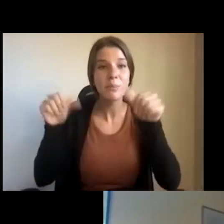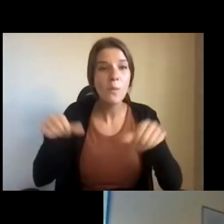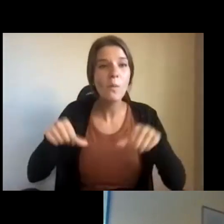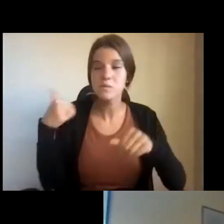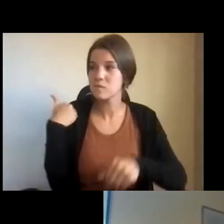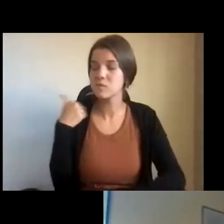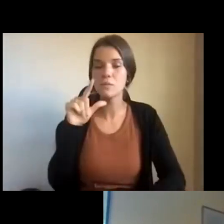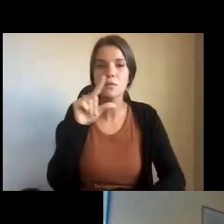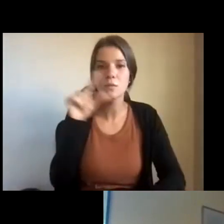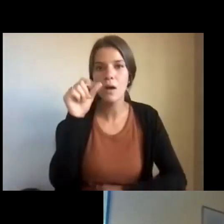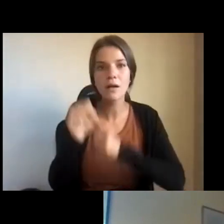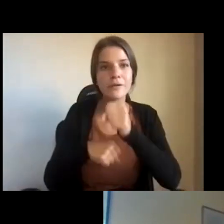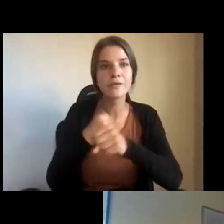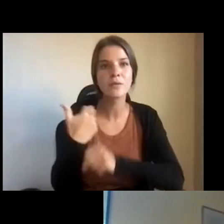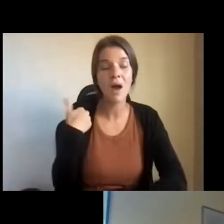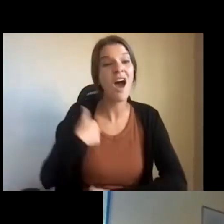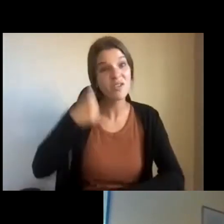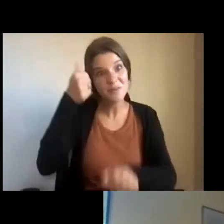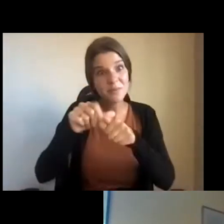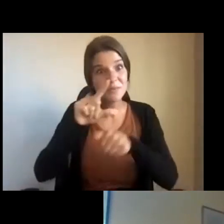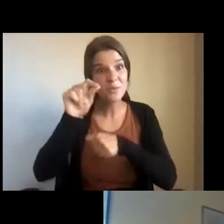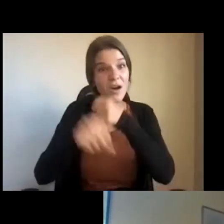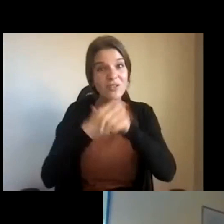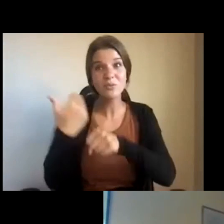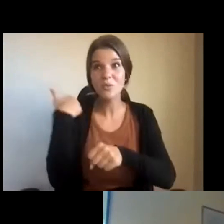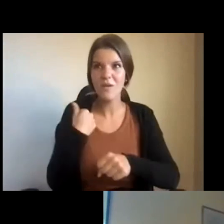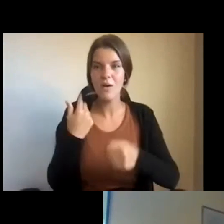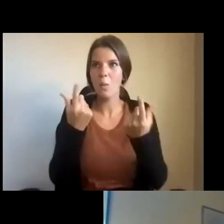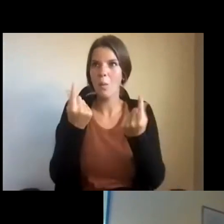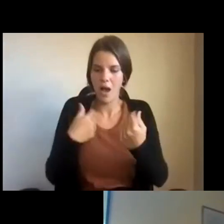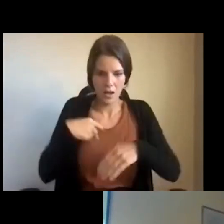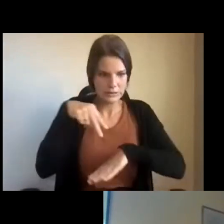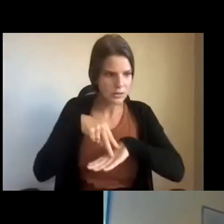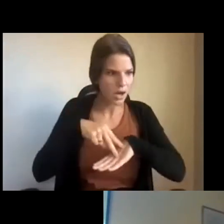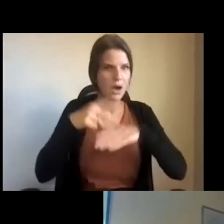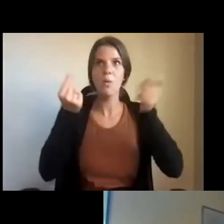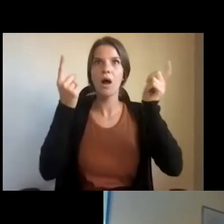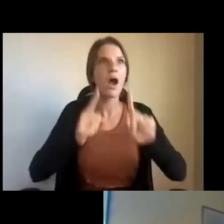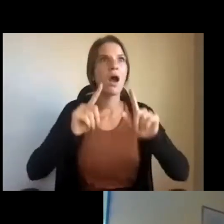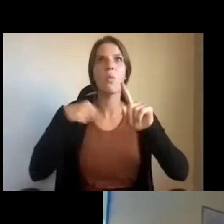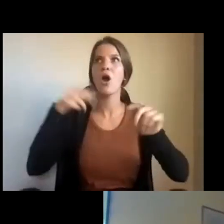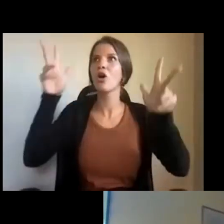I remember what I was doing, and where I was at, and how we all felt on September 12th.